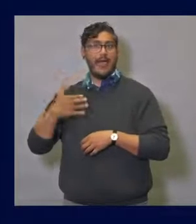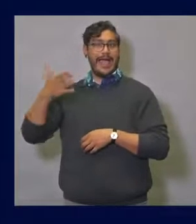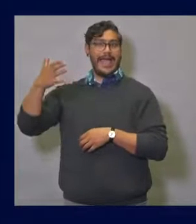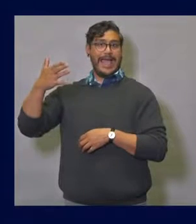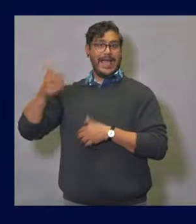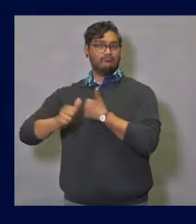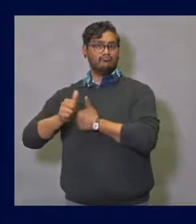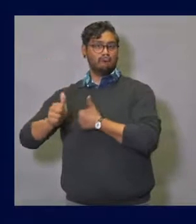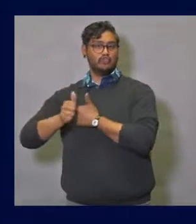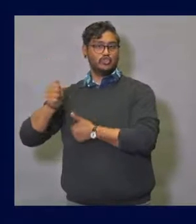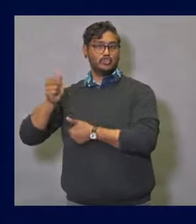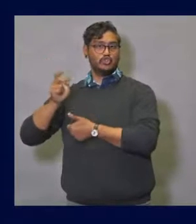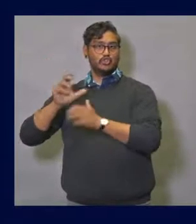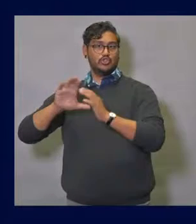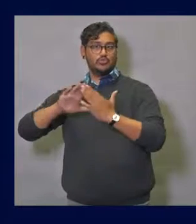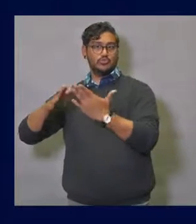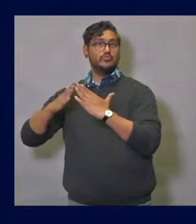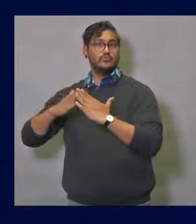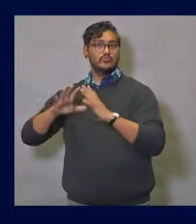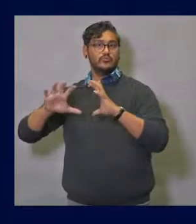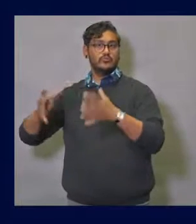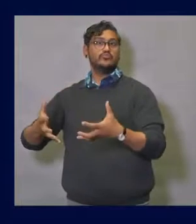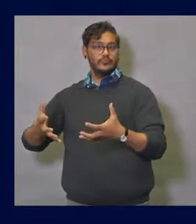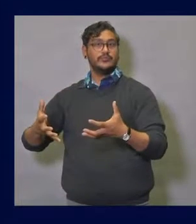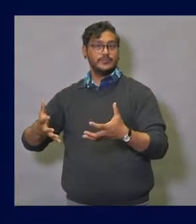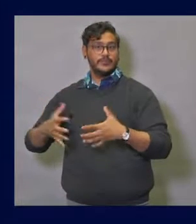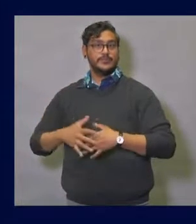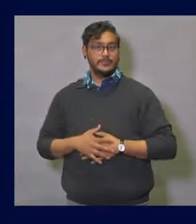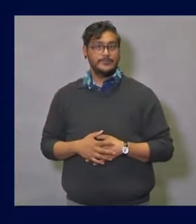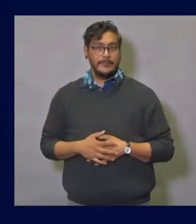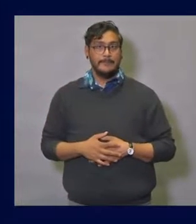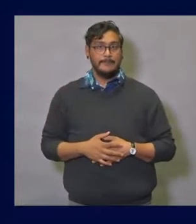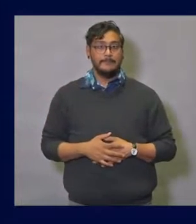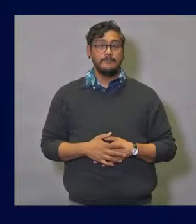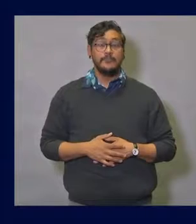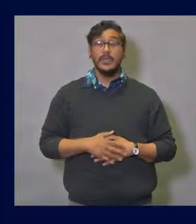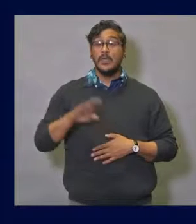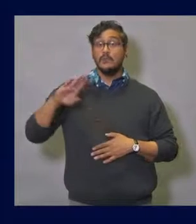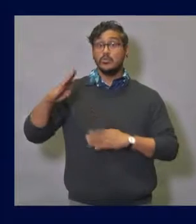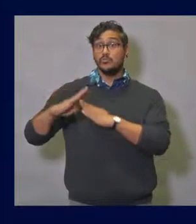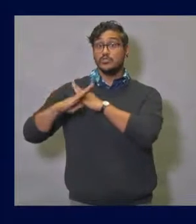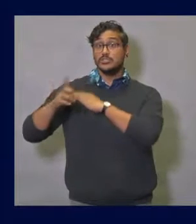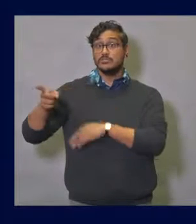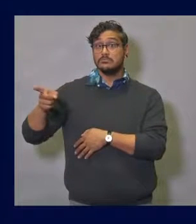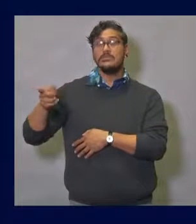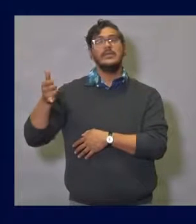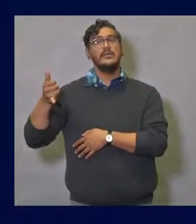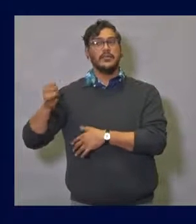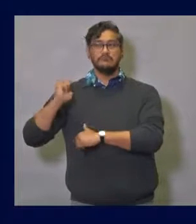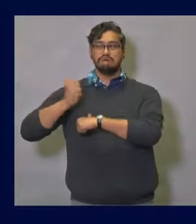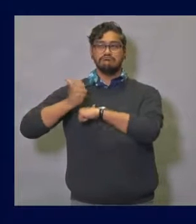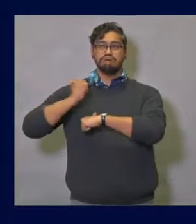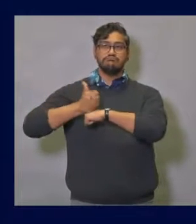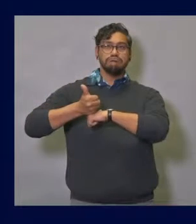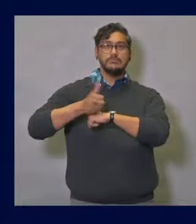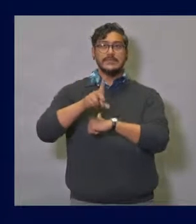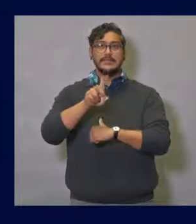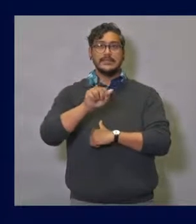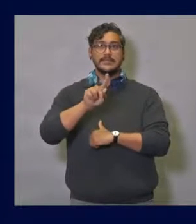SITES PROVIDE TO THE H HIGSTSTRS